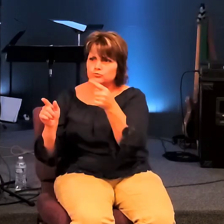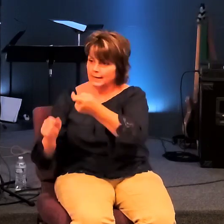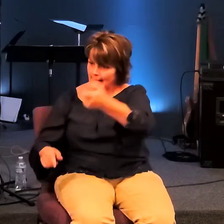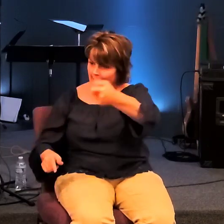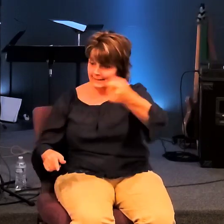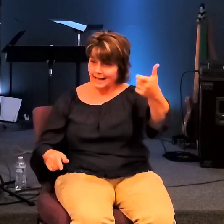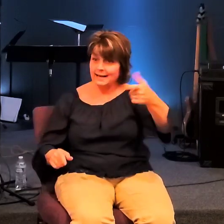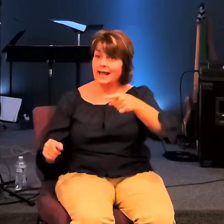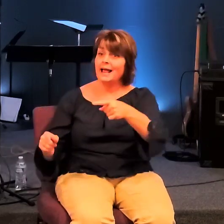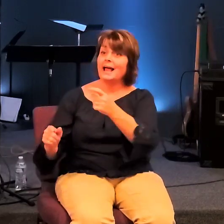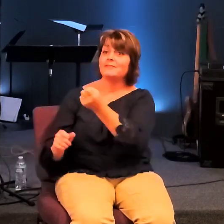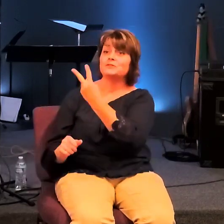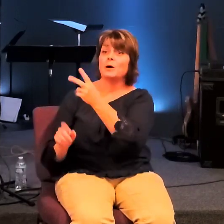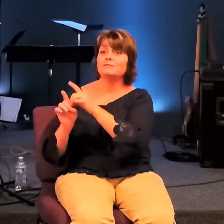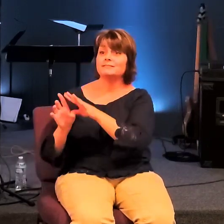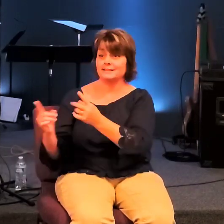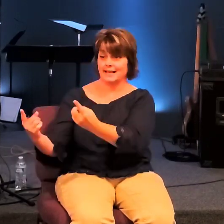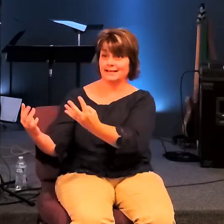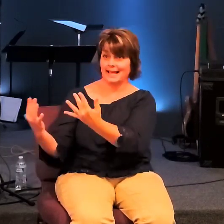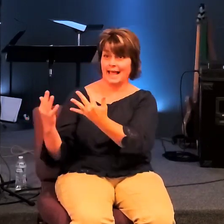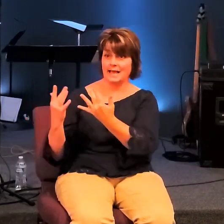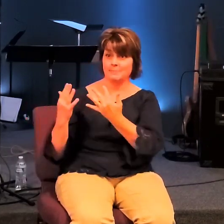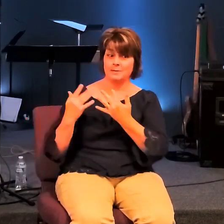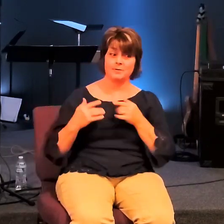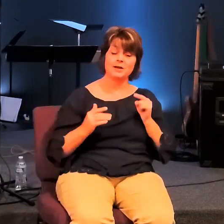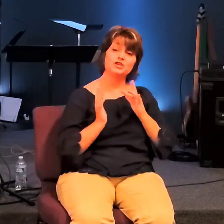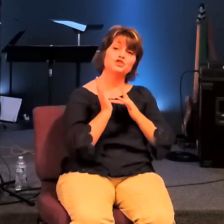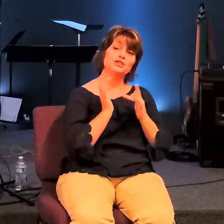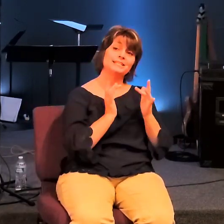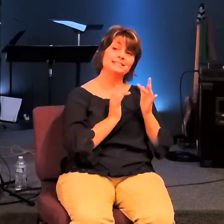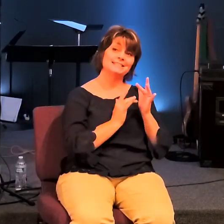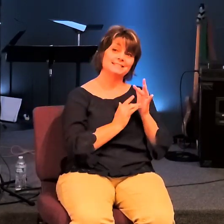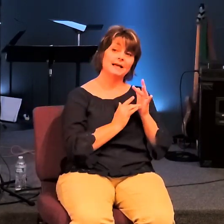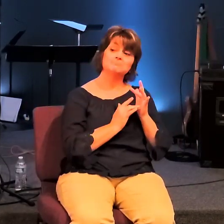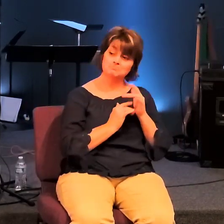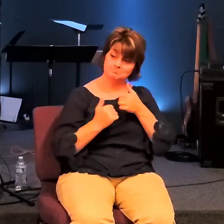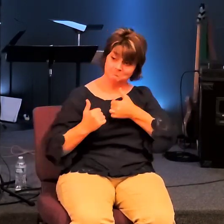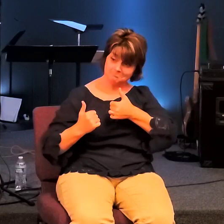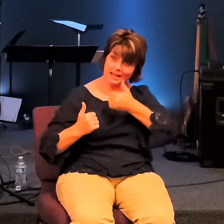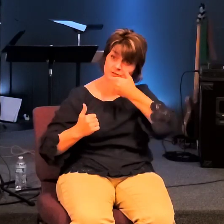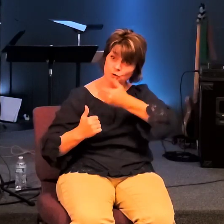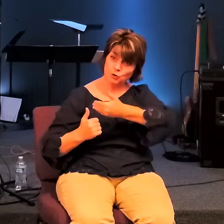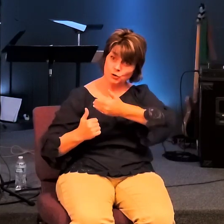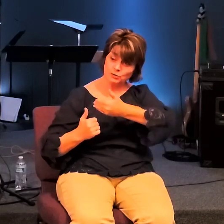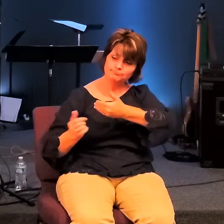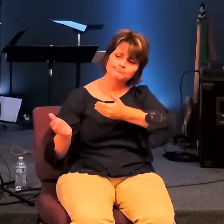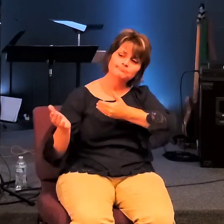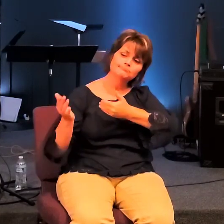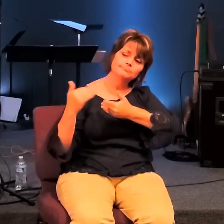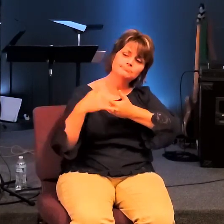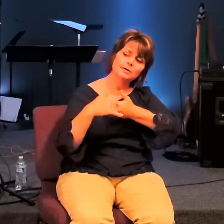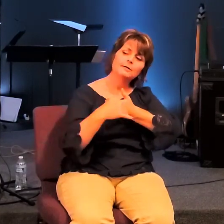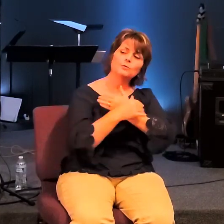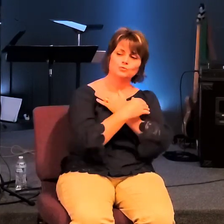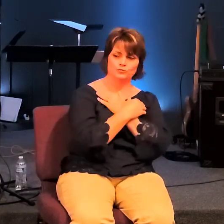“Lord, look what we did!” he said “that's awesome! let's go get some rest and let's